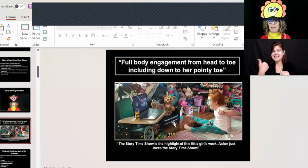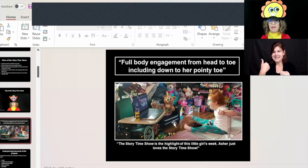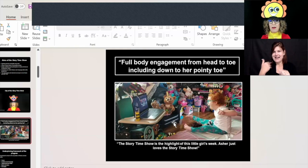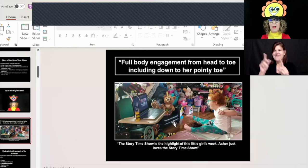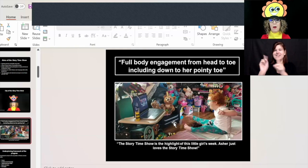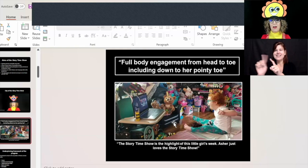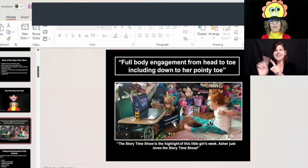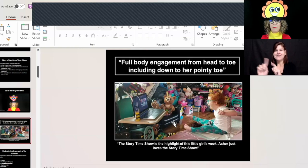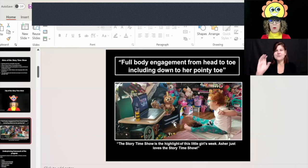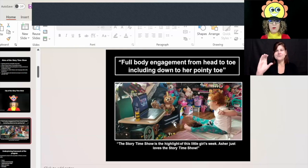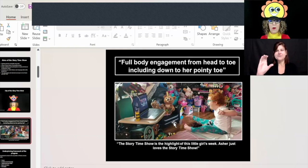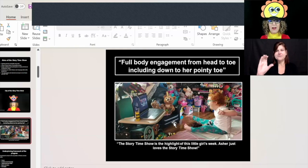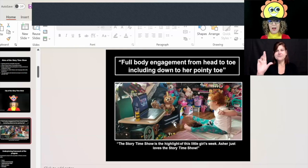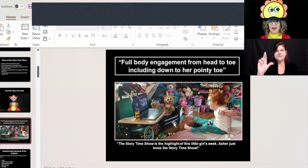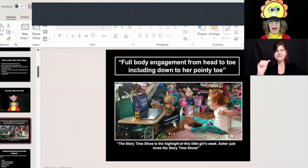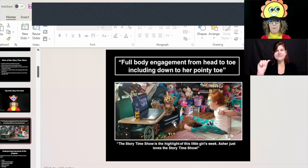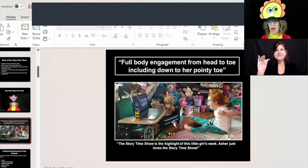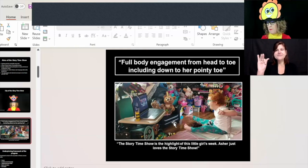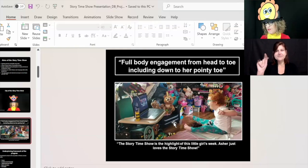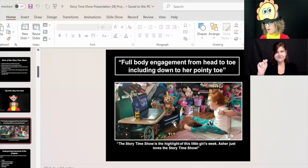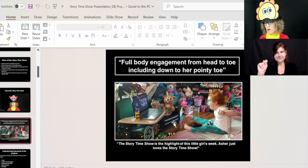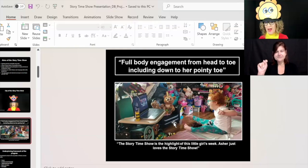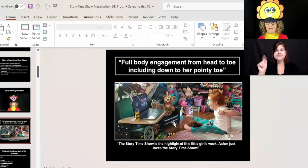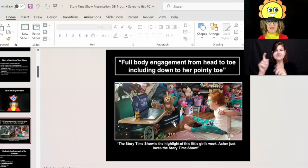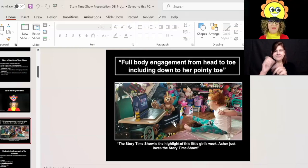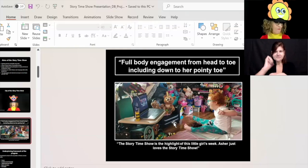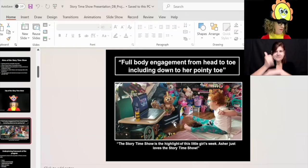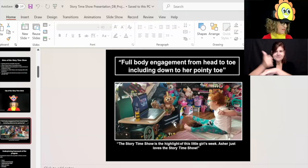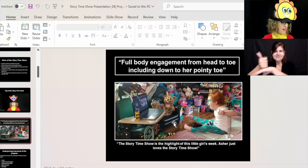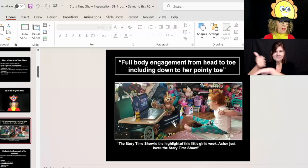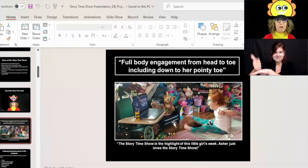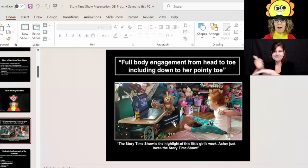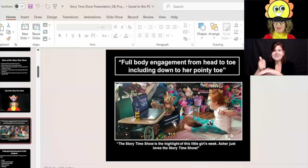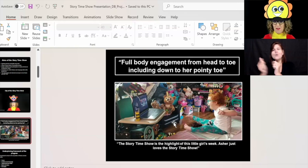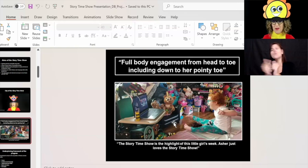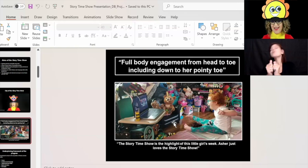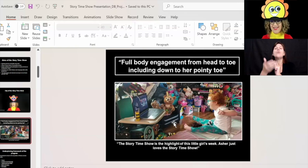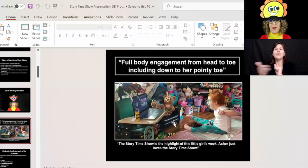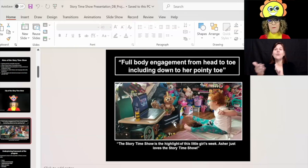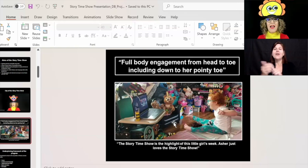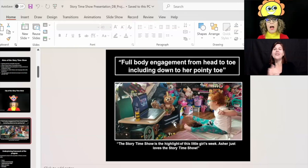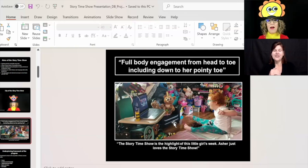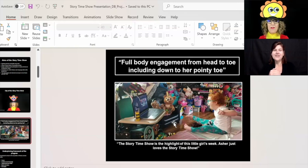This is a picture from quite a while ago now, but she's got various different crafts that we did.